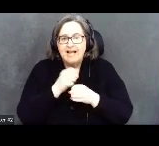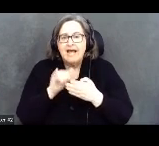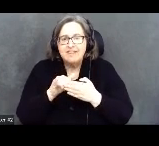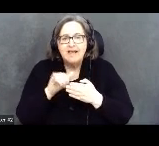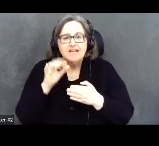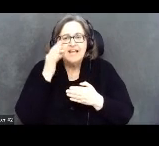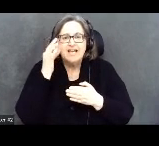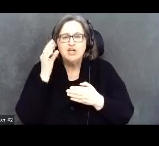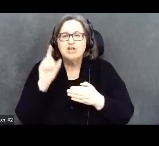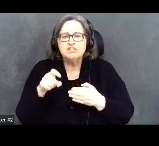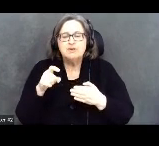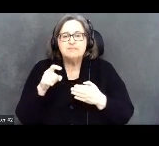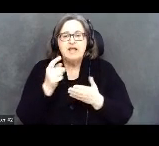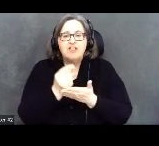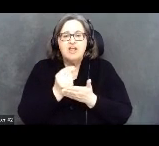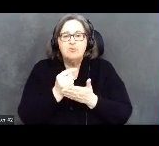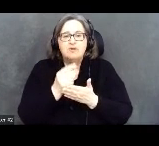It is supposed to be a therapy cat. They are cold all the time.